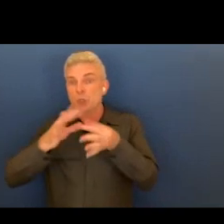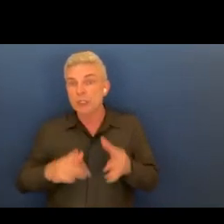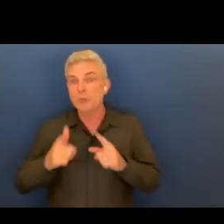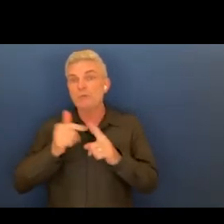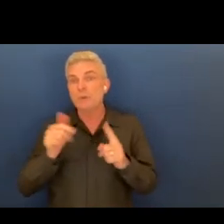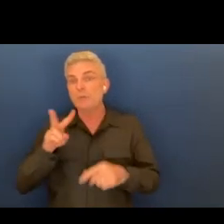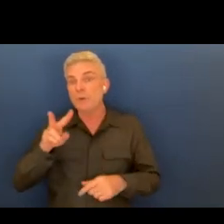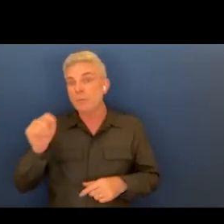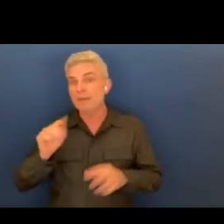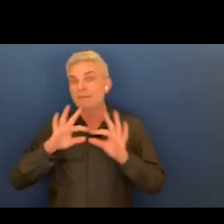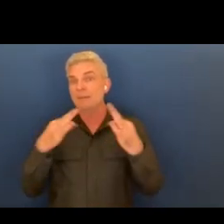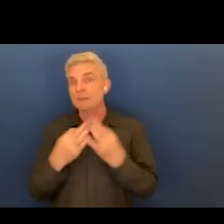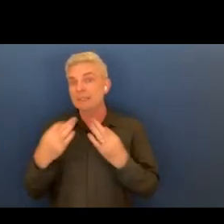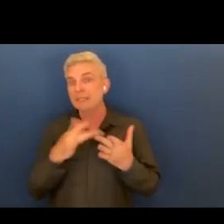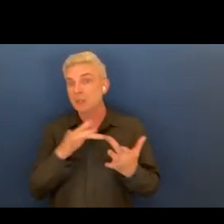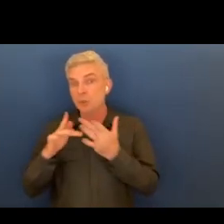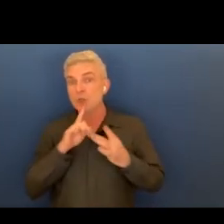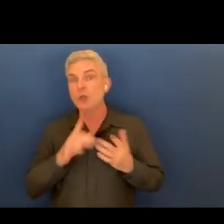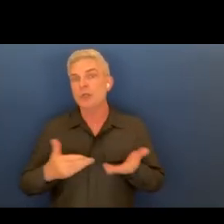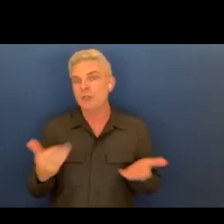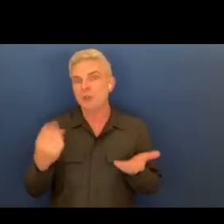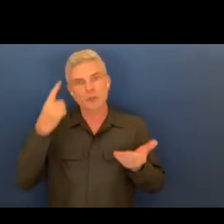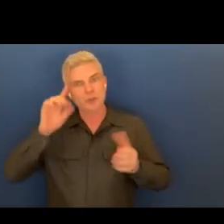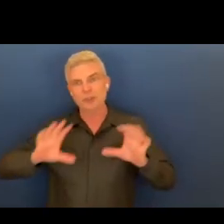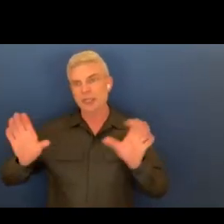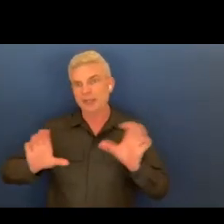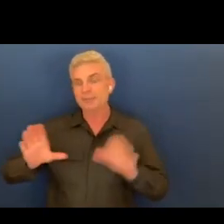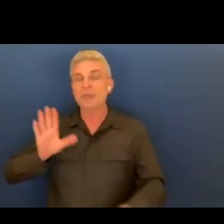Their website is in the “from scratch” category. They worked with a developer